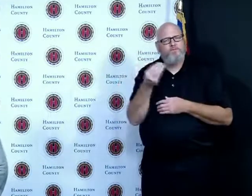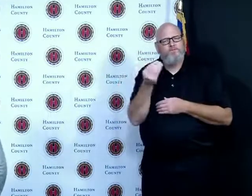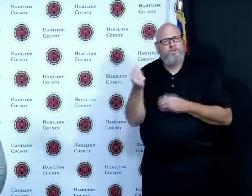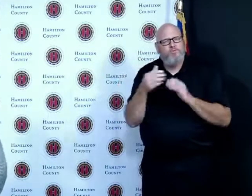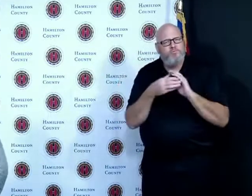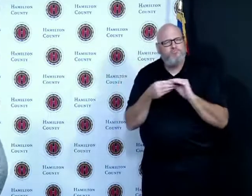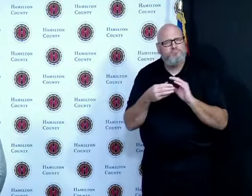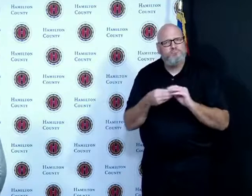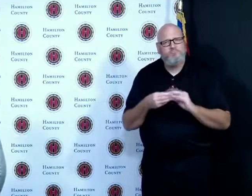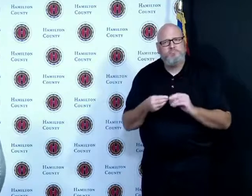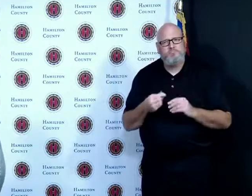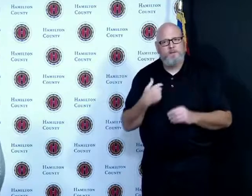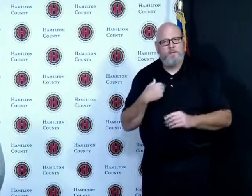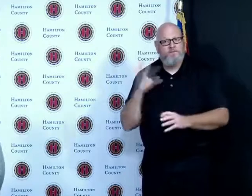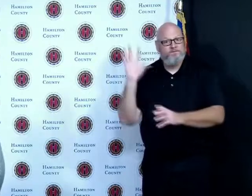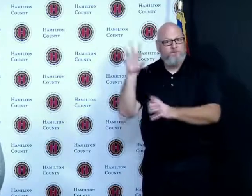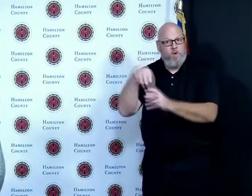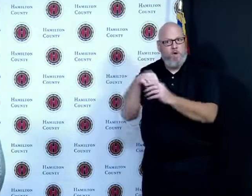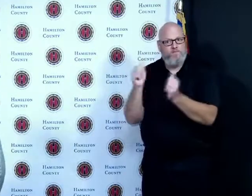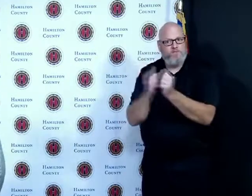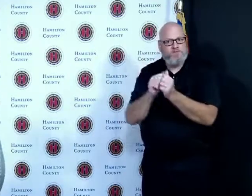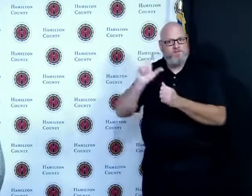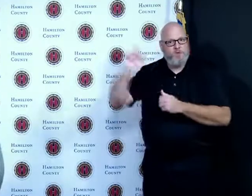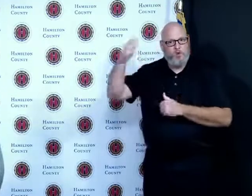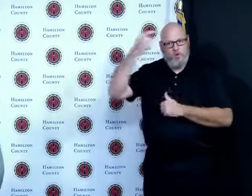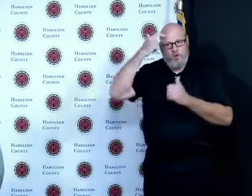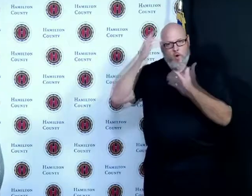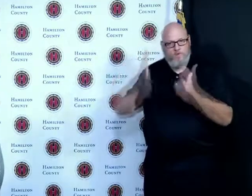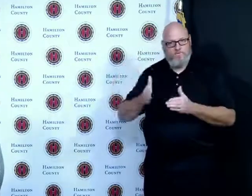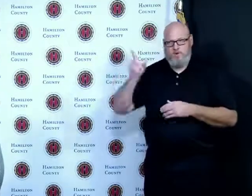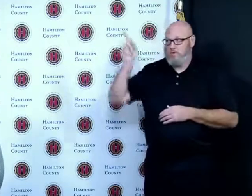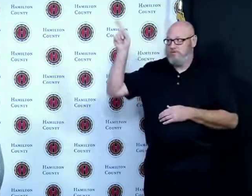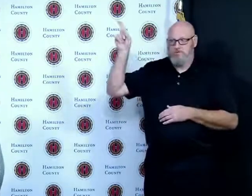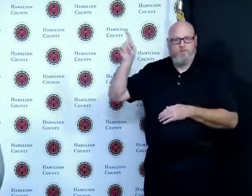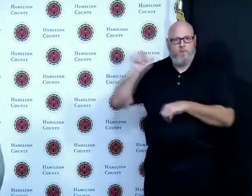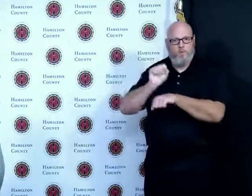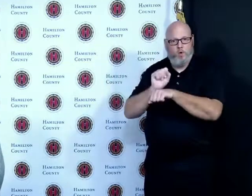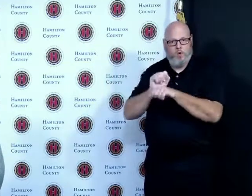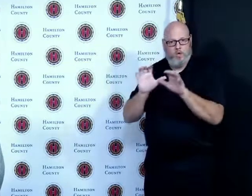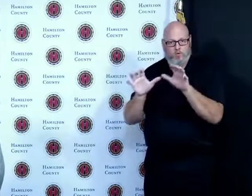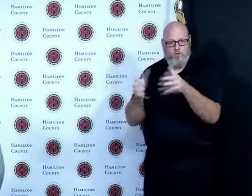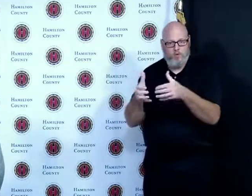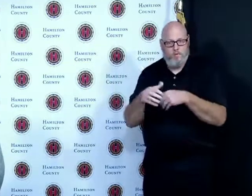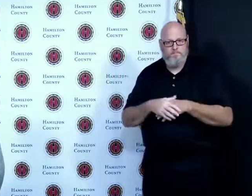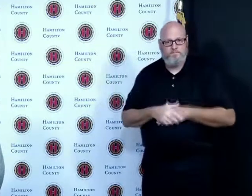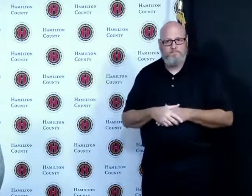and in that weekly we are talking and hearing across the state about what the challenges are